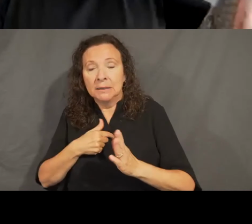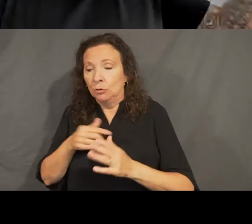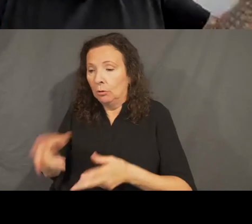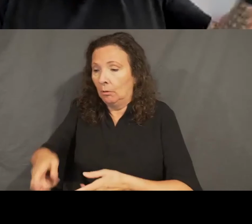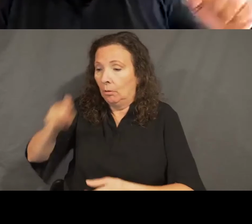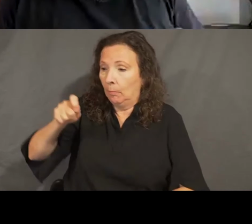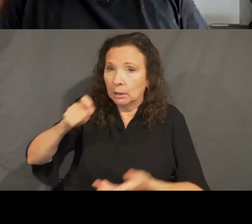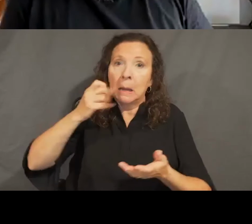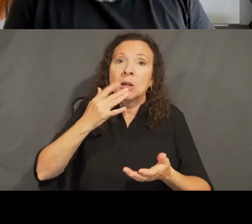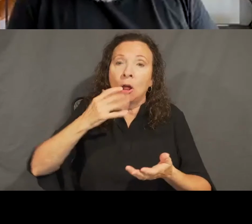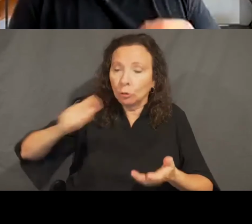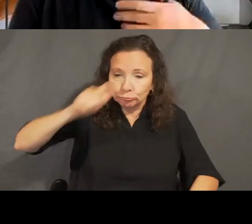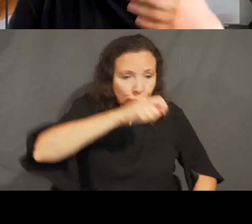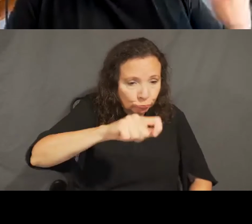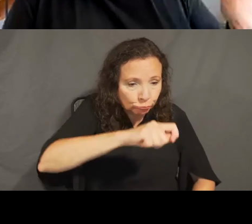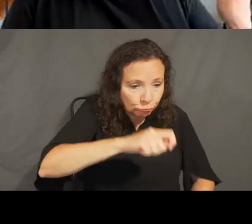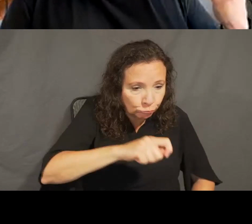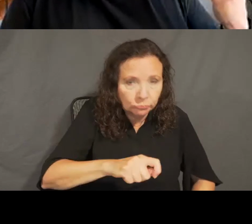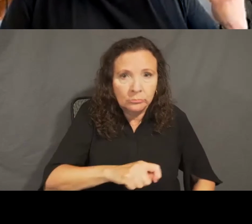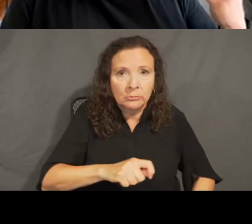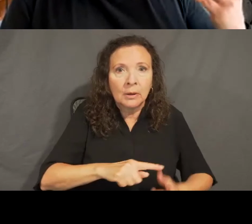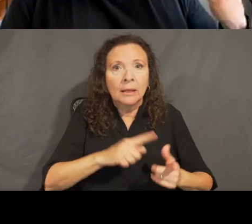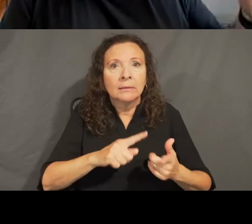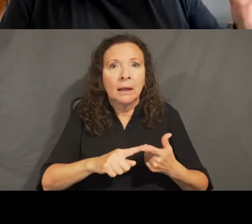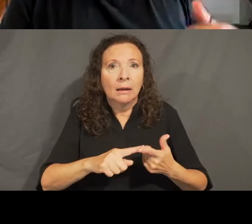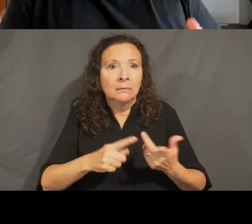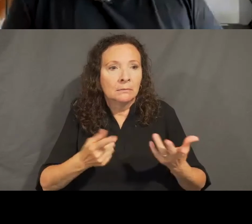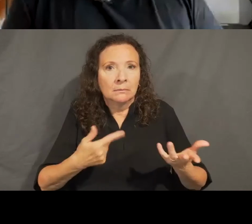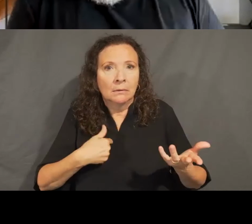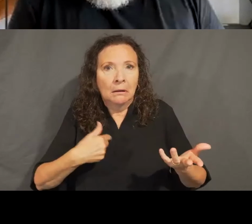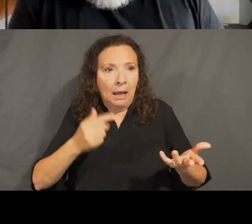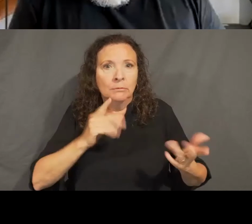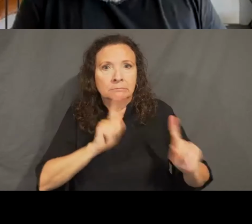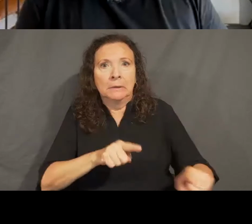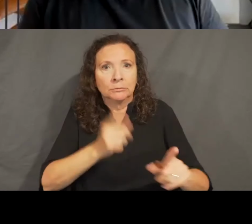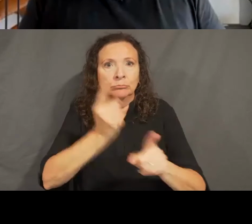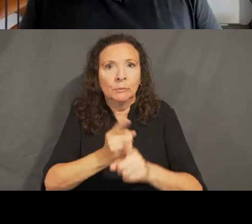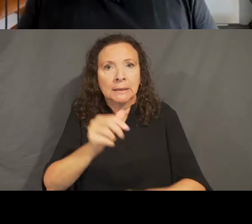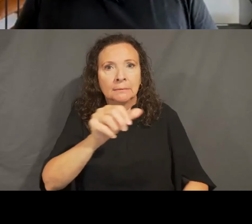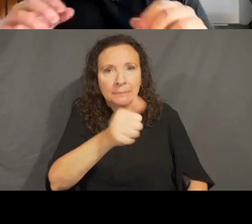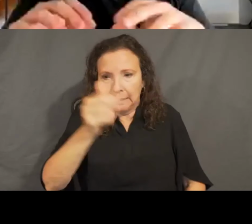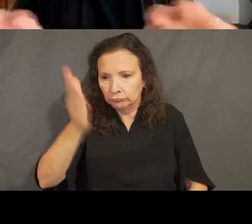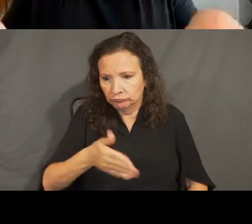I would've used the color that I wanted and it would have been fine.